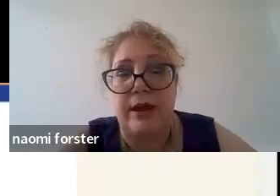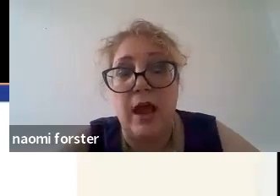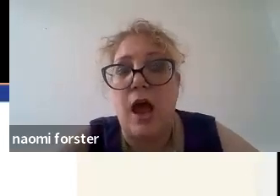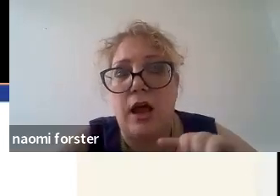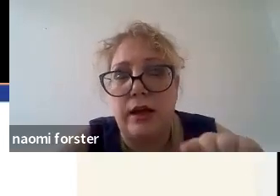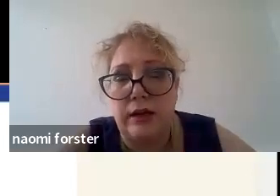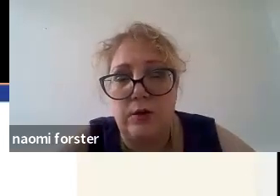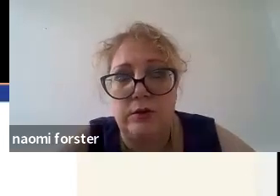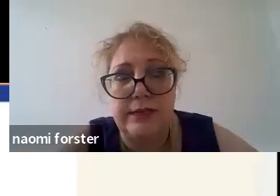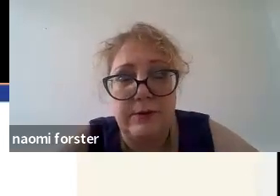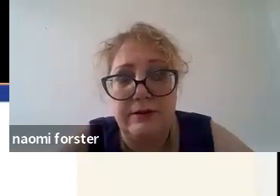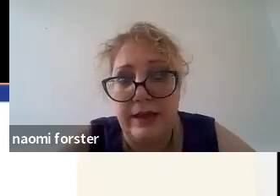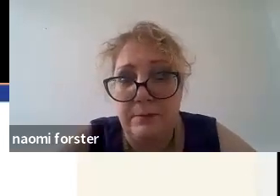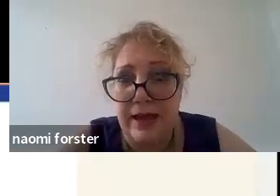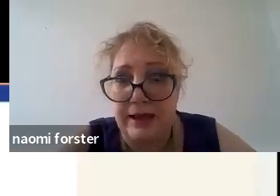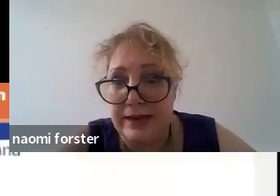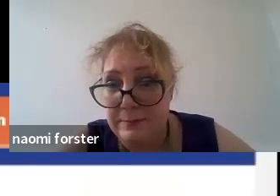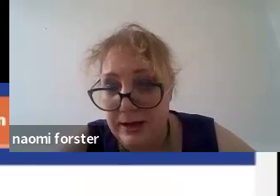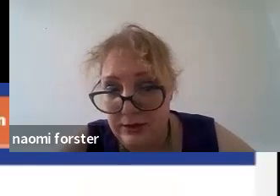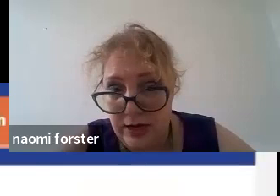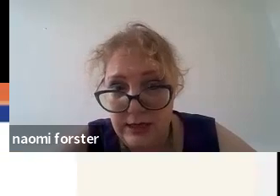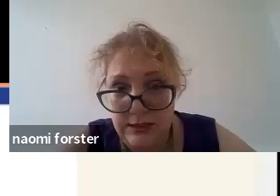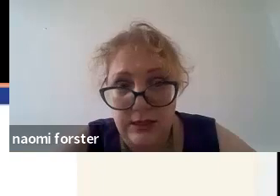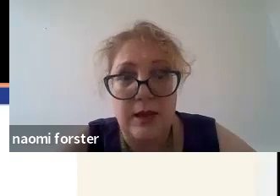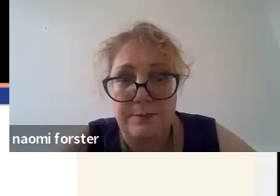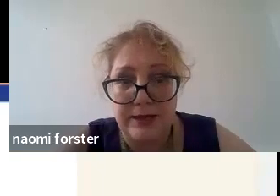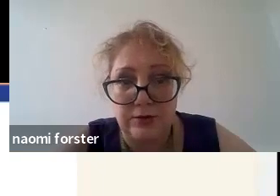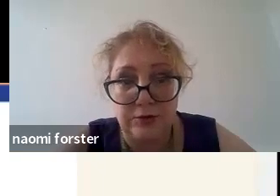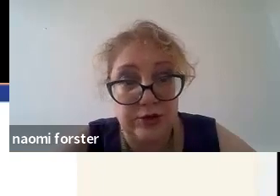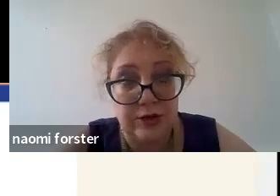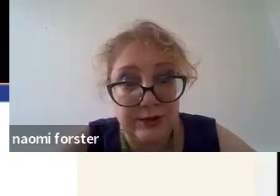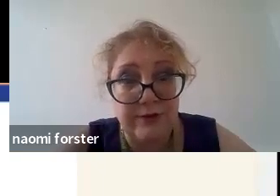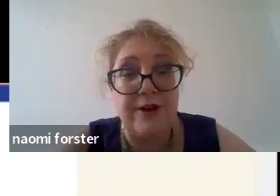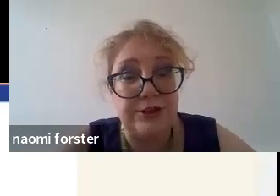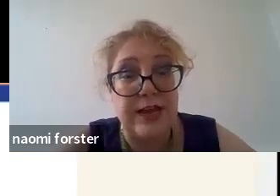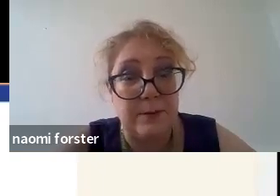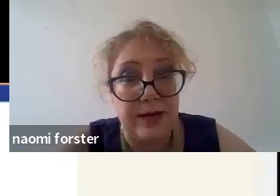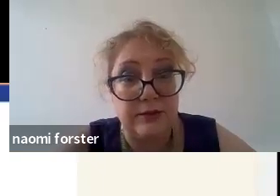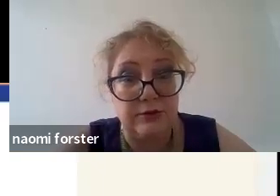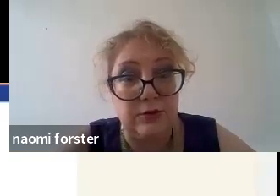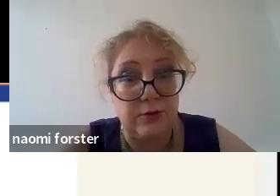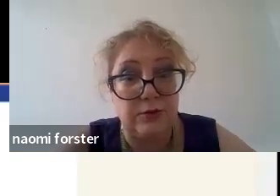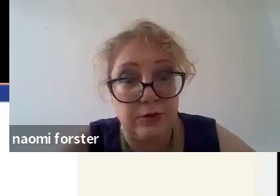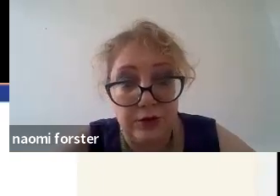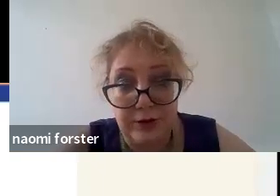Can you all see that email address? BATODaudiologyrefreshers@batod.org.uk